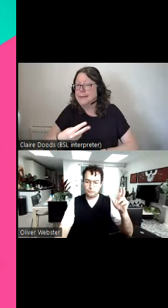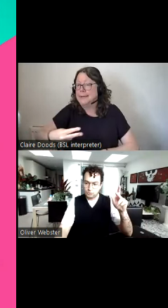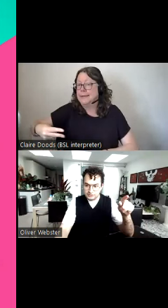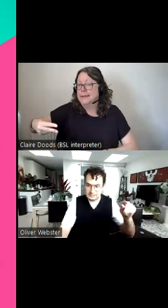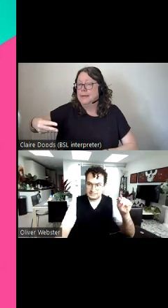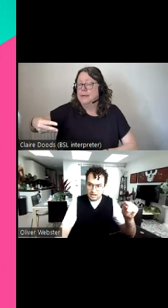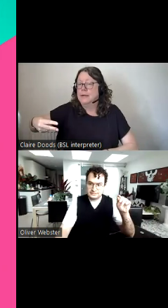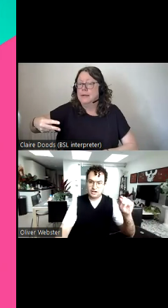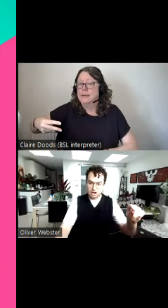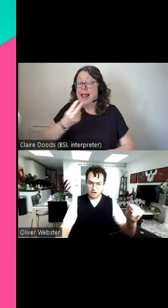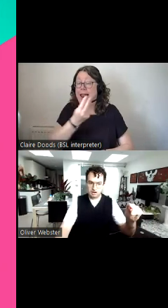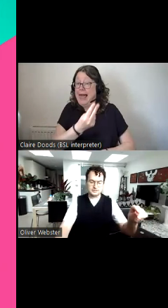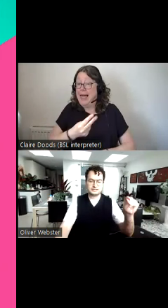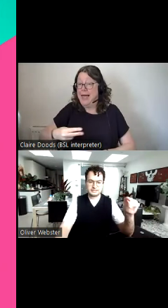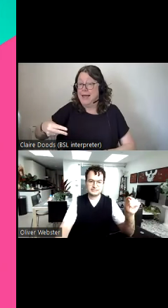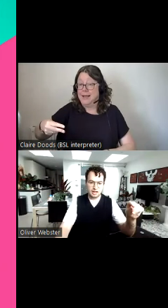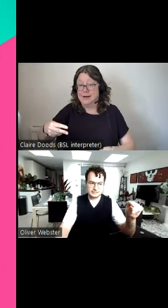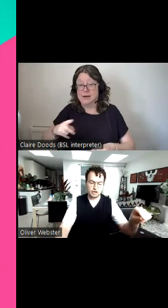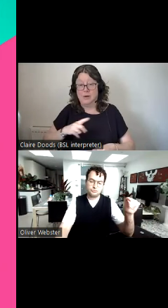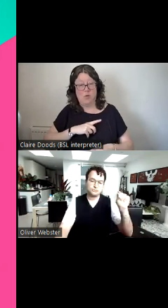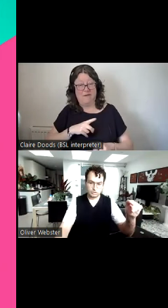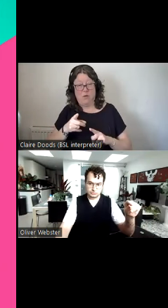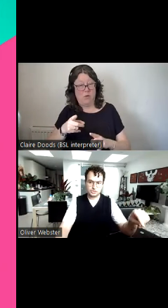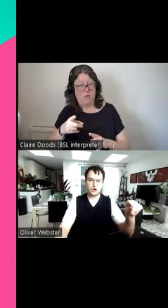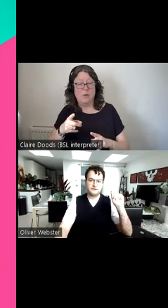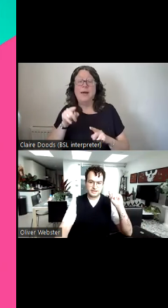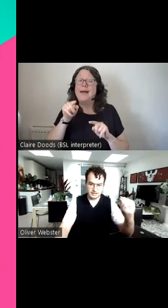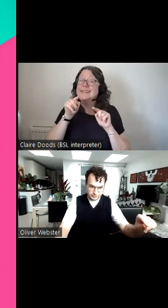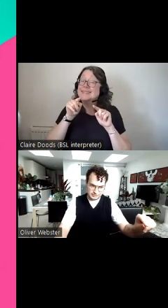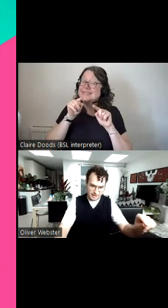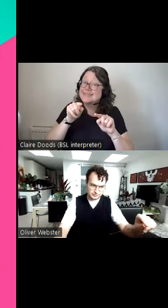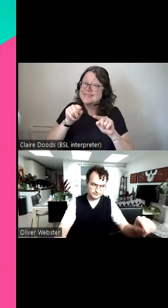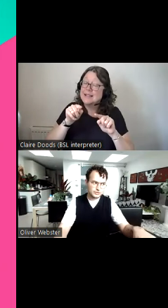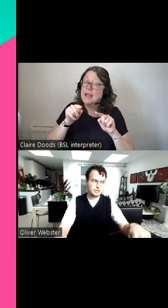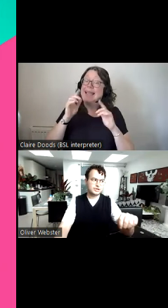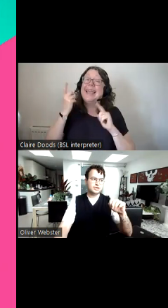Now, what these lines are, these lines are the result of a hearing test.